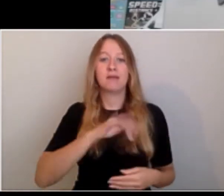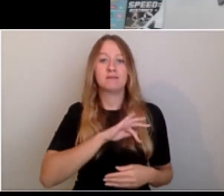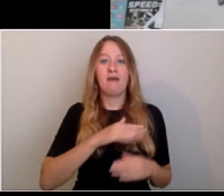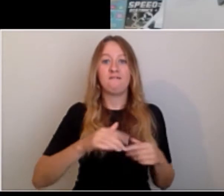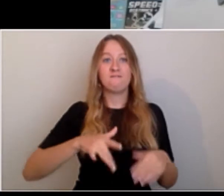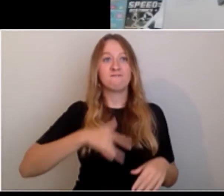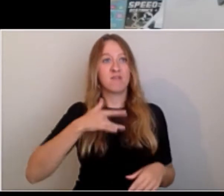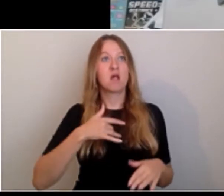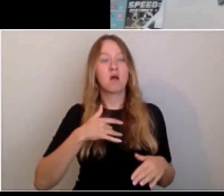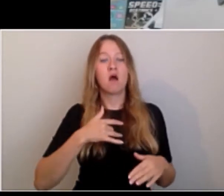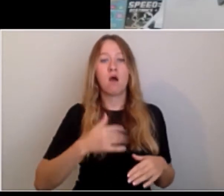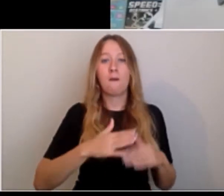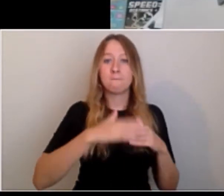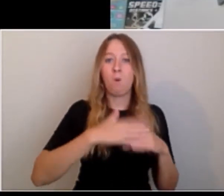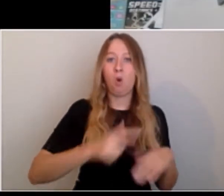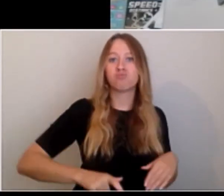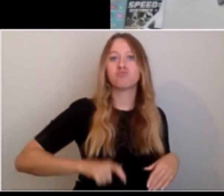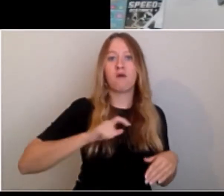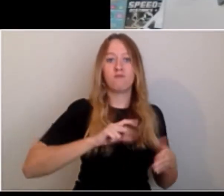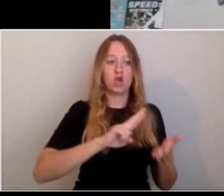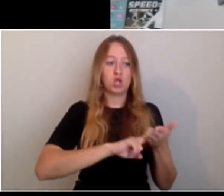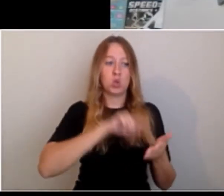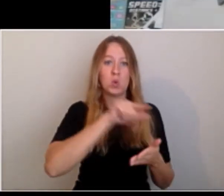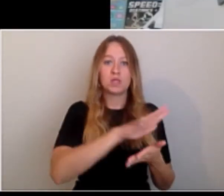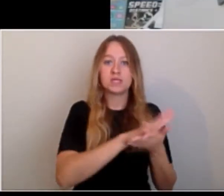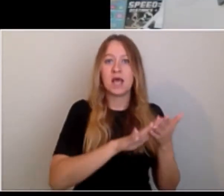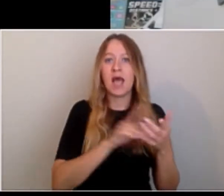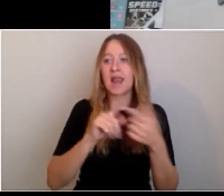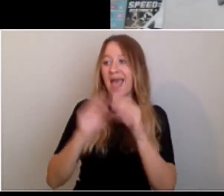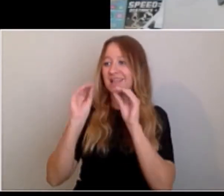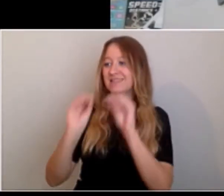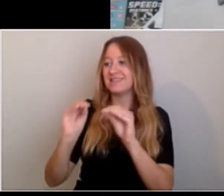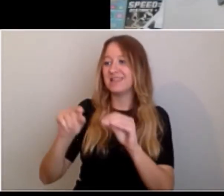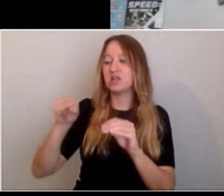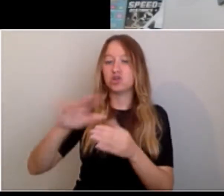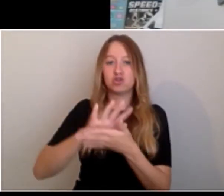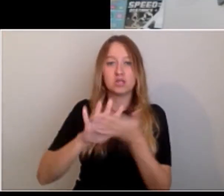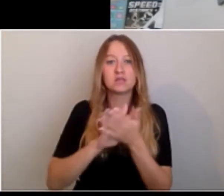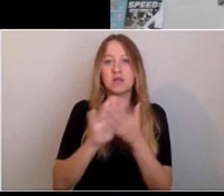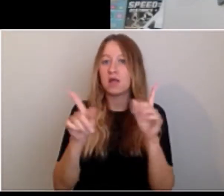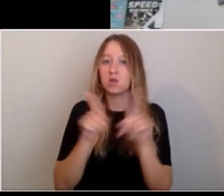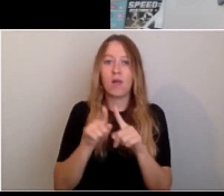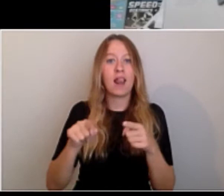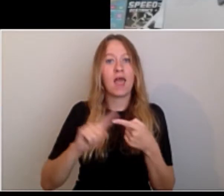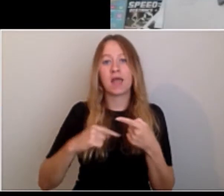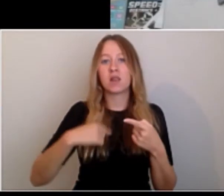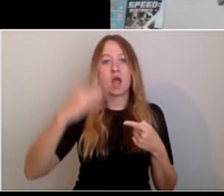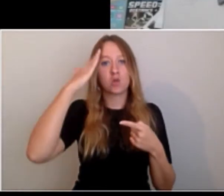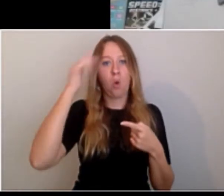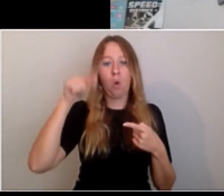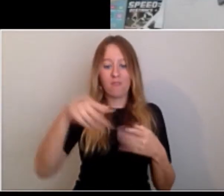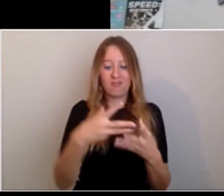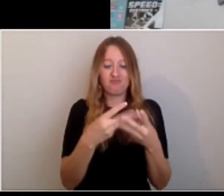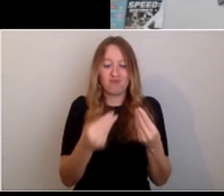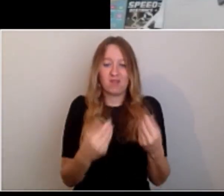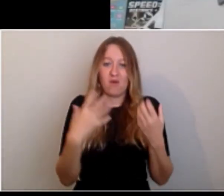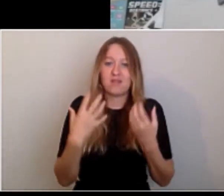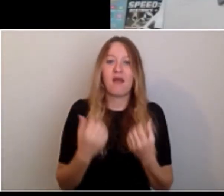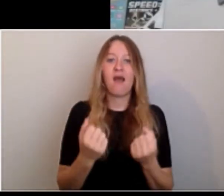I'm more confident in using signs, and in teaching the students their signs. And I know that this resource is there for